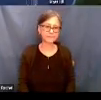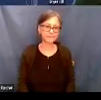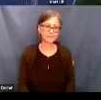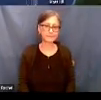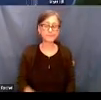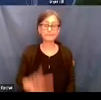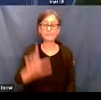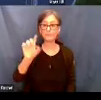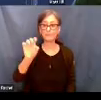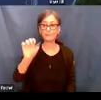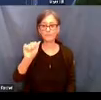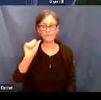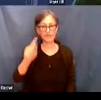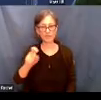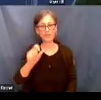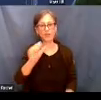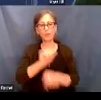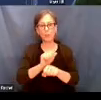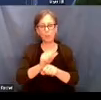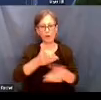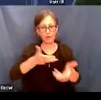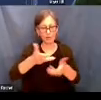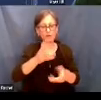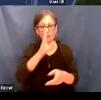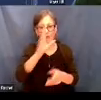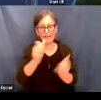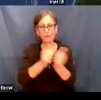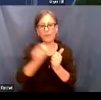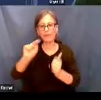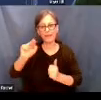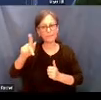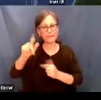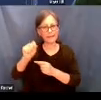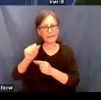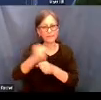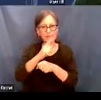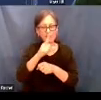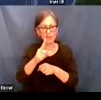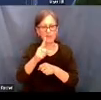LEAs need to work directly with a non-public school to make sure that these are taking place.